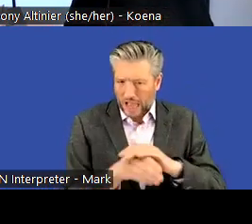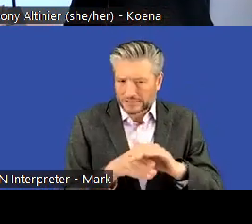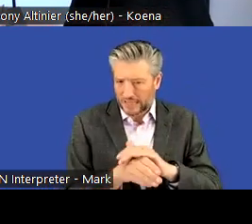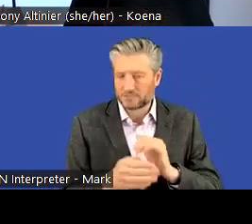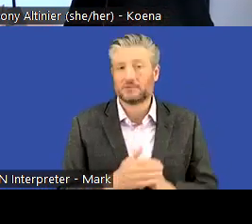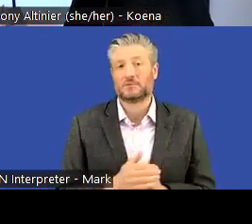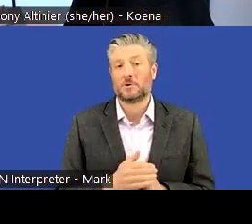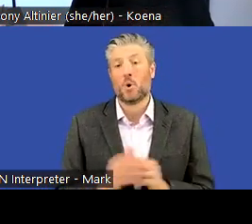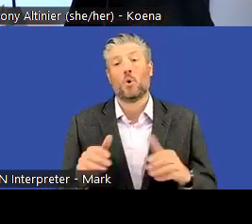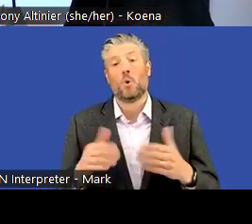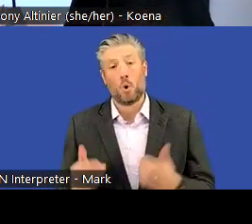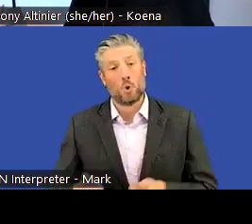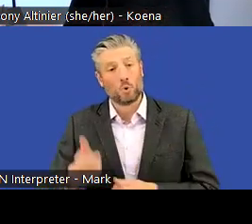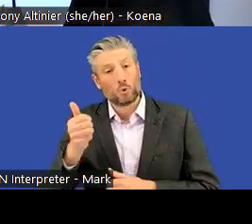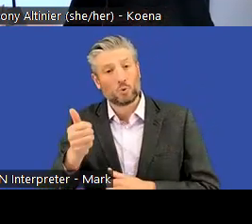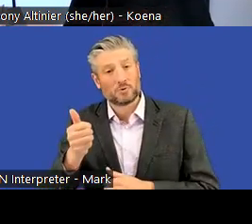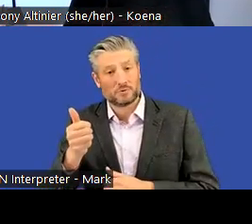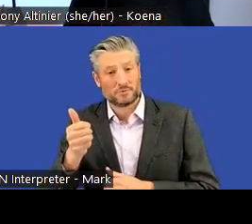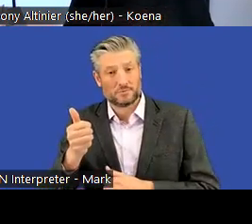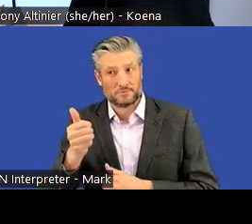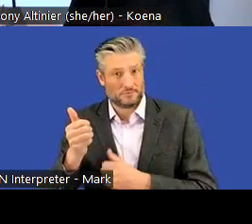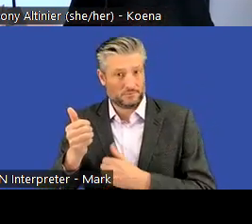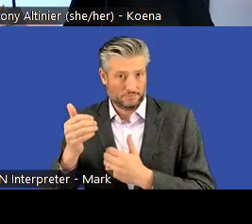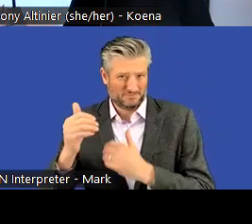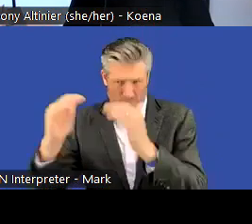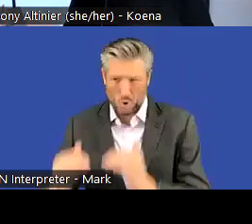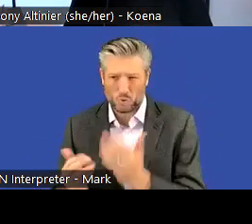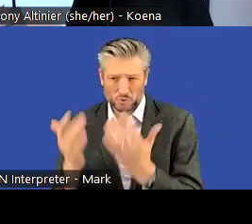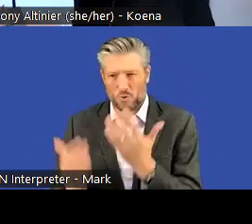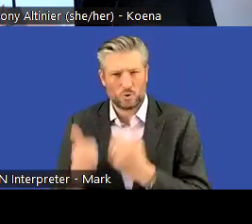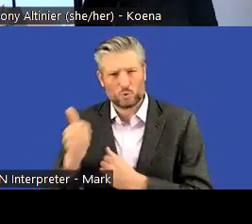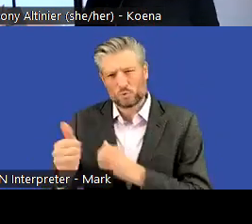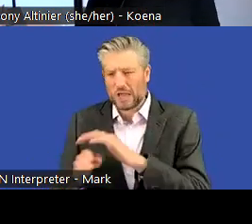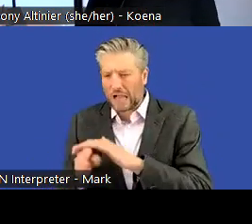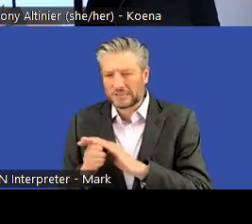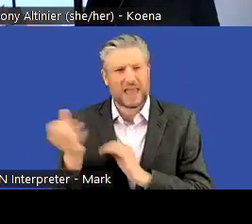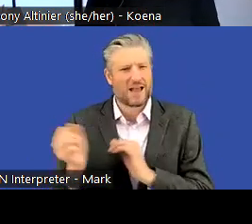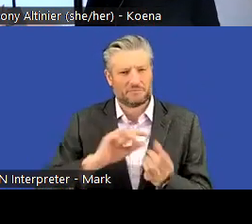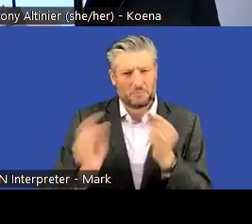I guess it's not only in France. This question is really global.